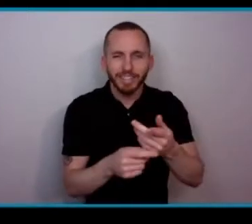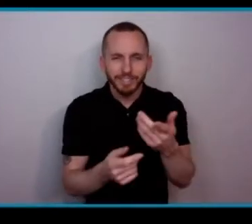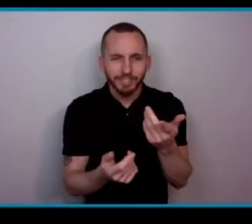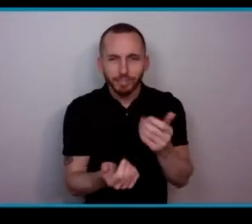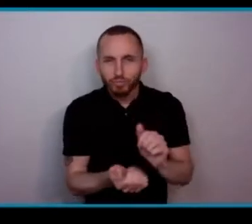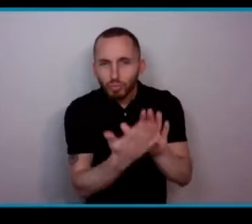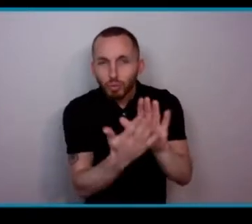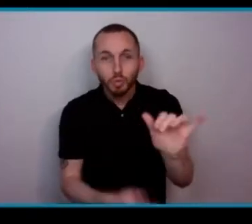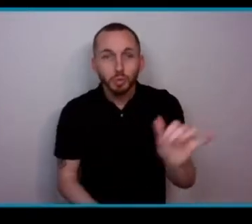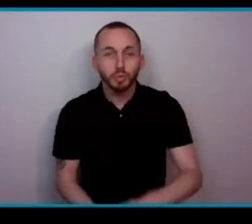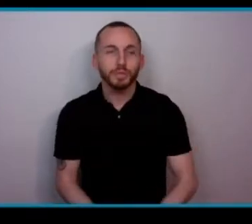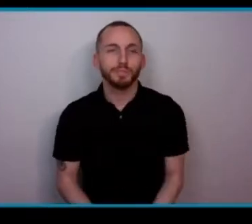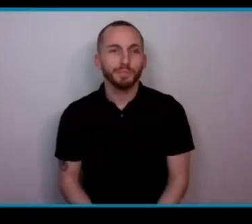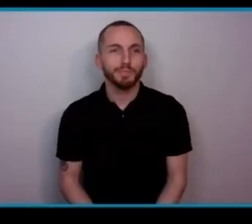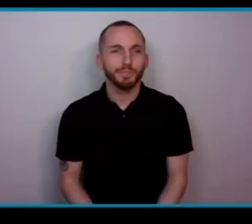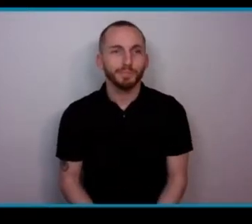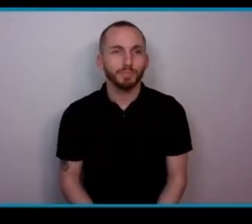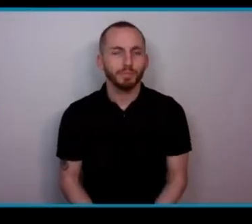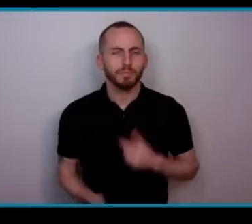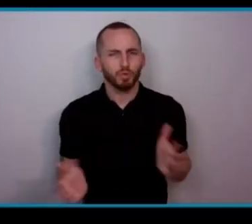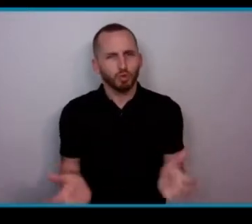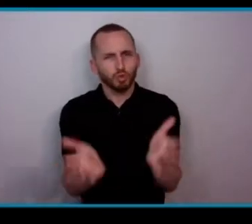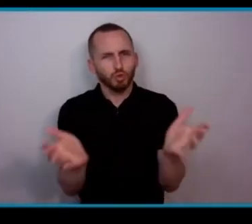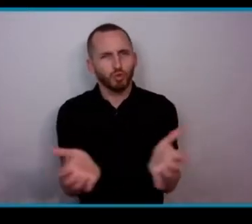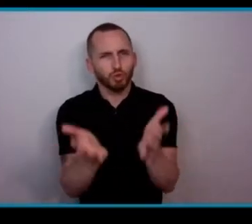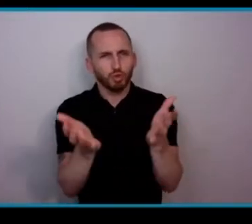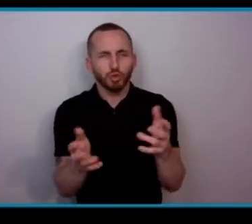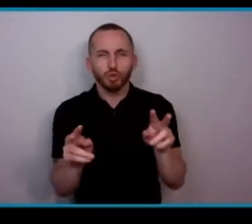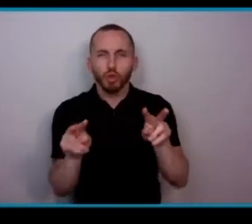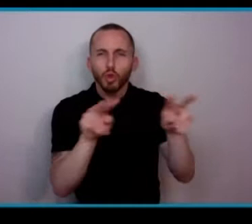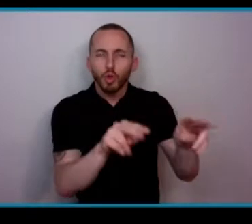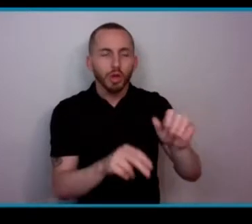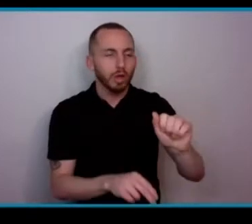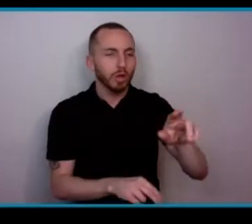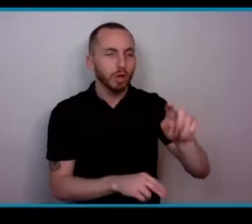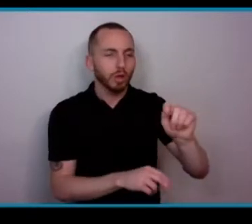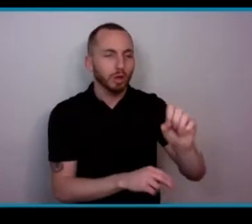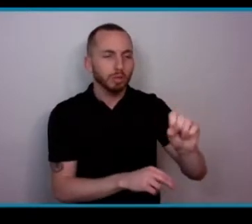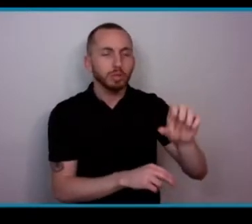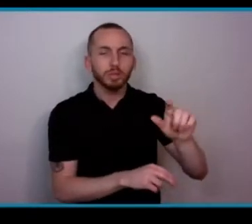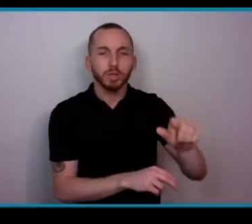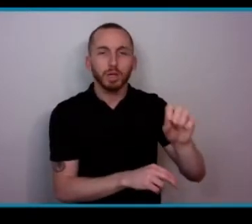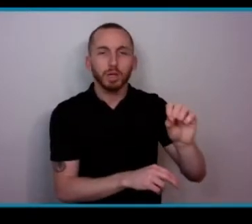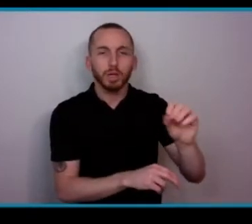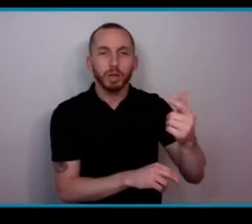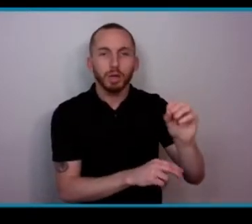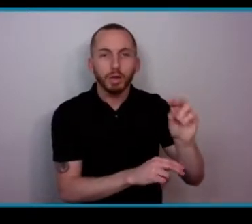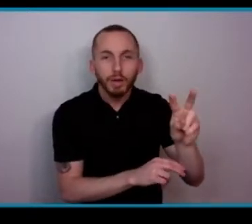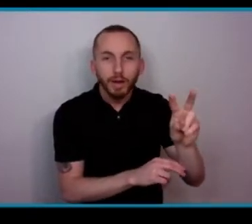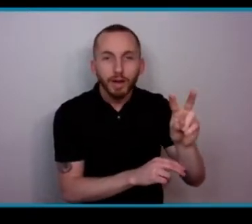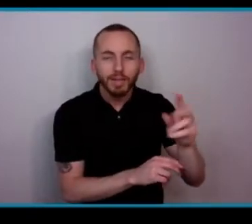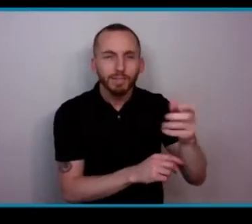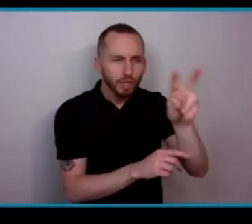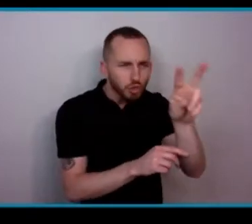I urge you to visit arts.gov and look at these opportunities for the NEA Research Grants and the Arts and the NEA Research Labs.